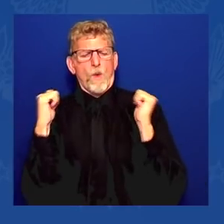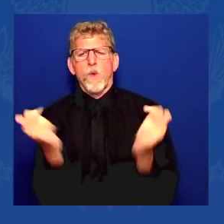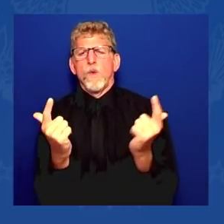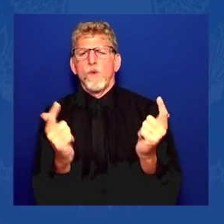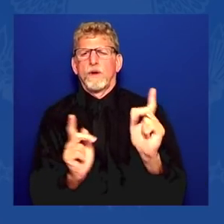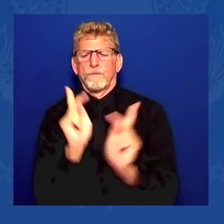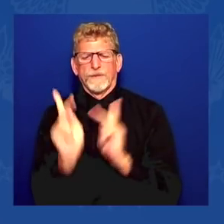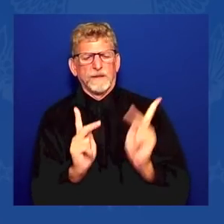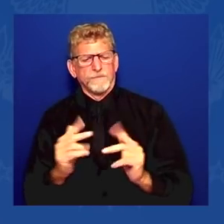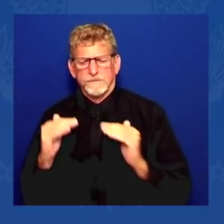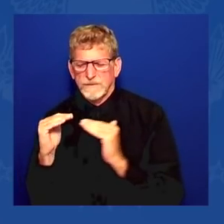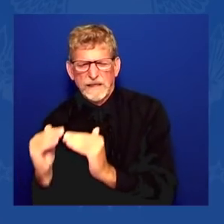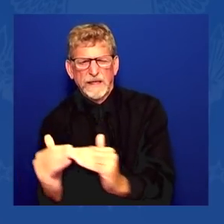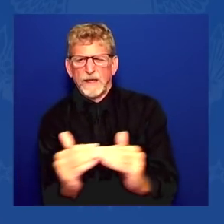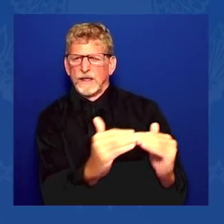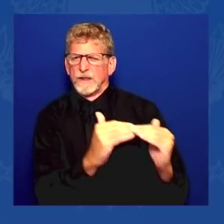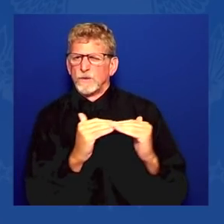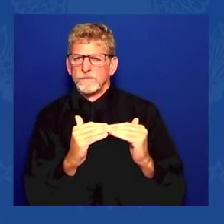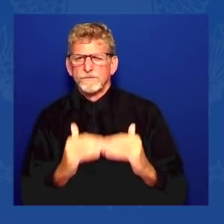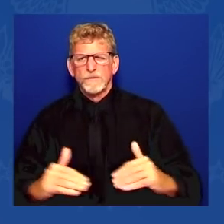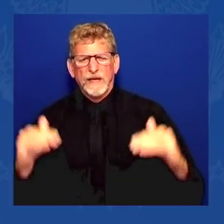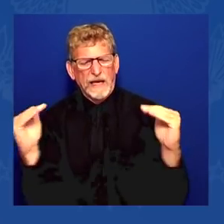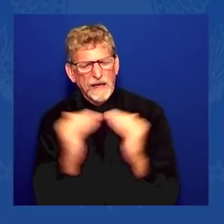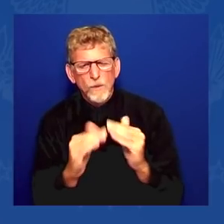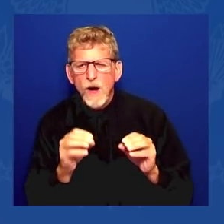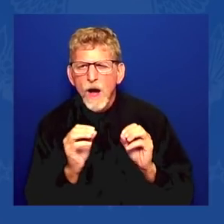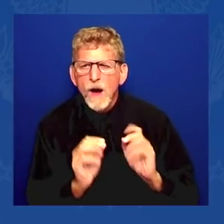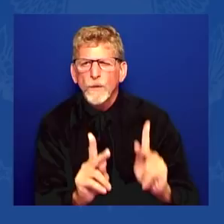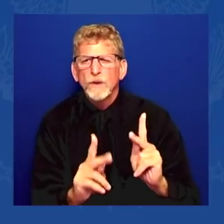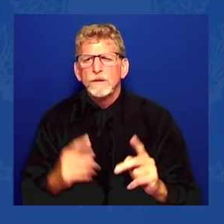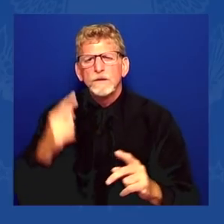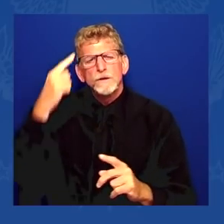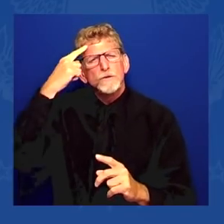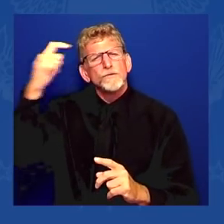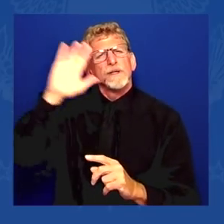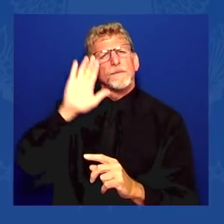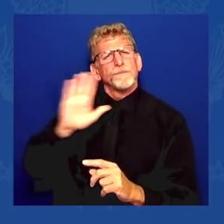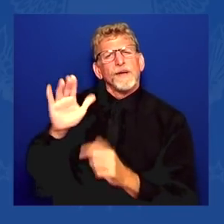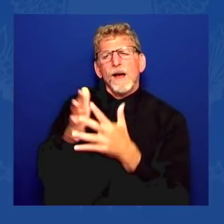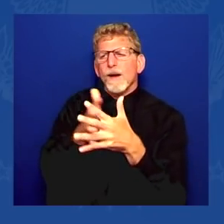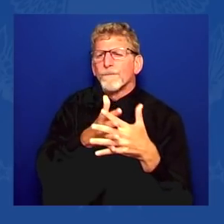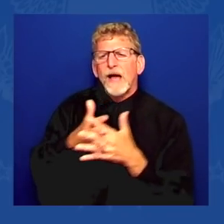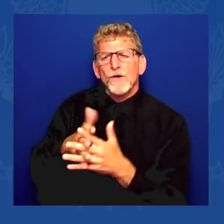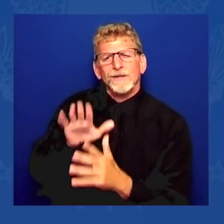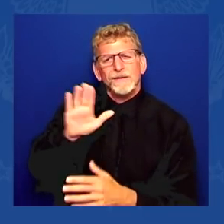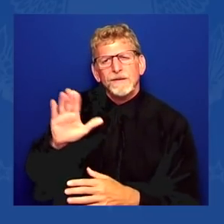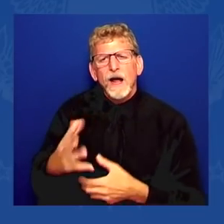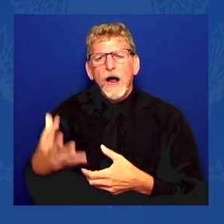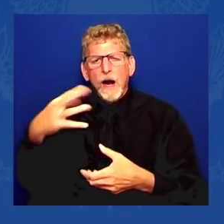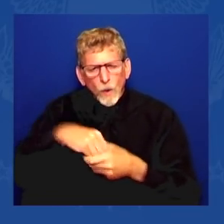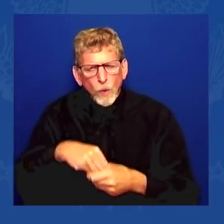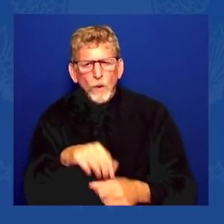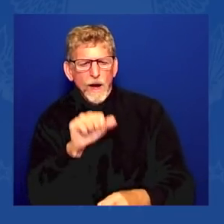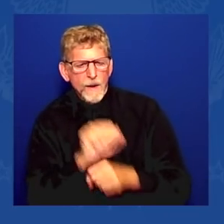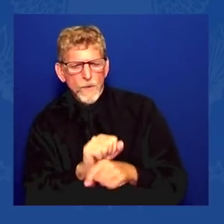and that includes at work -- at work. That's why we have the Equal Employment Opportunity Commission, which enforces the law